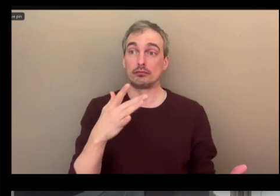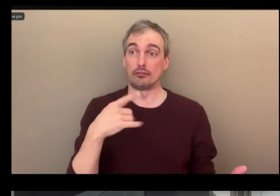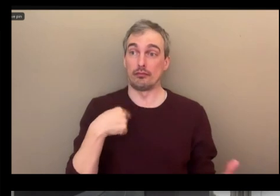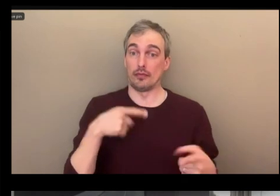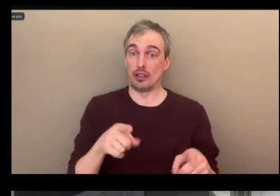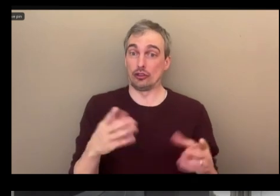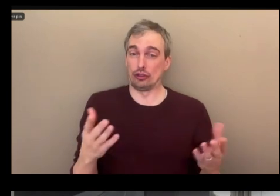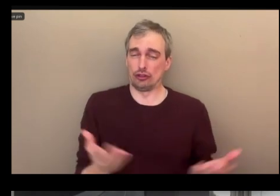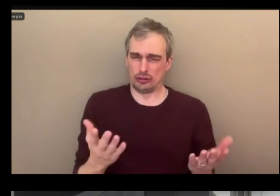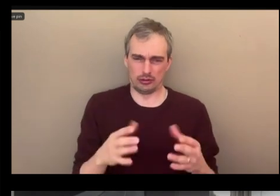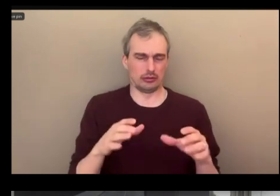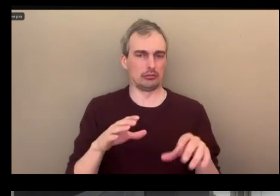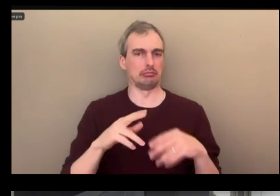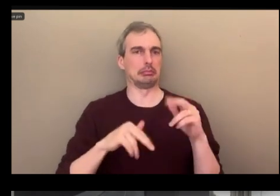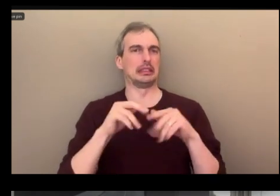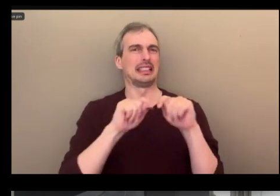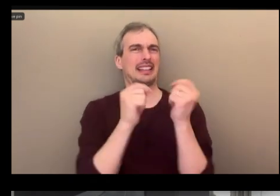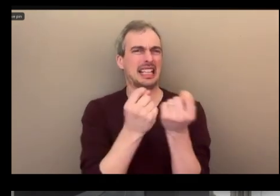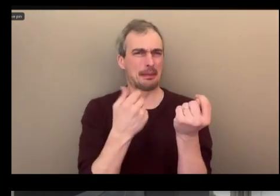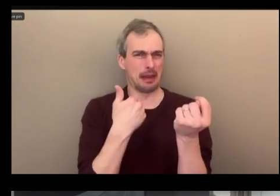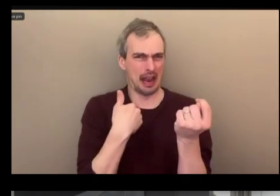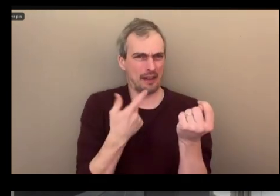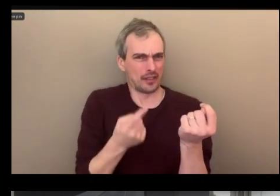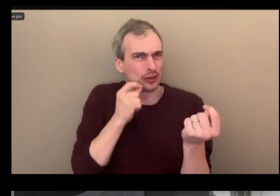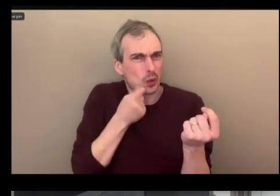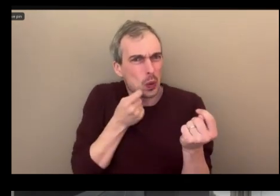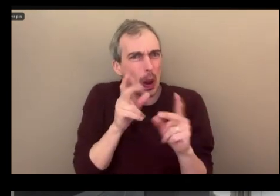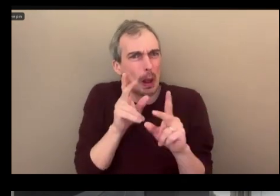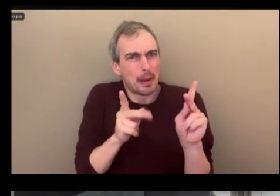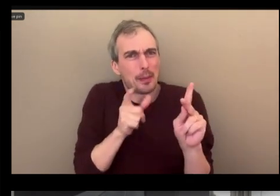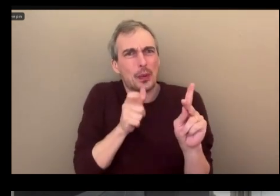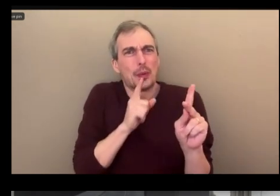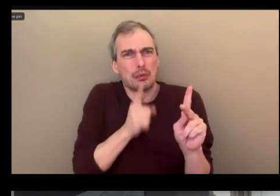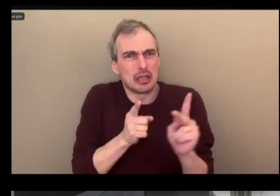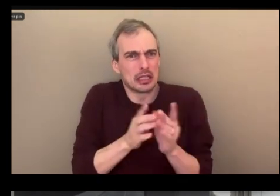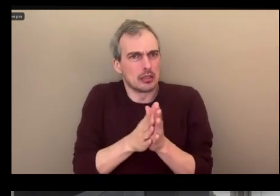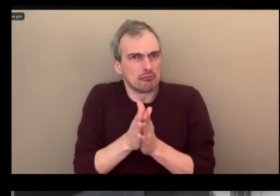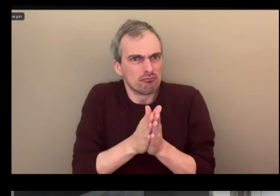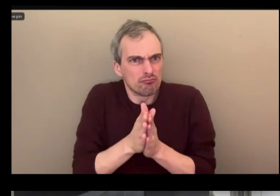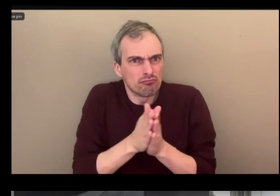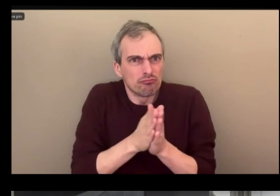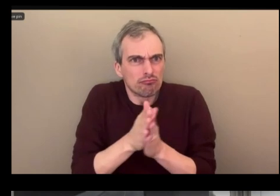We really built things from the ground up. We had to create a playbook. We created processes. We created procedures.